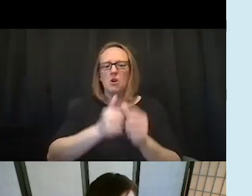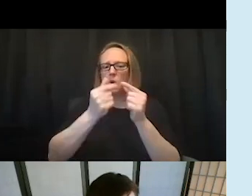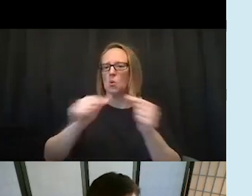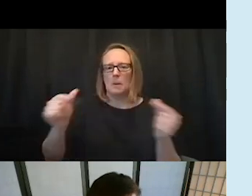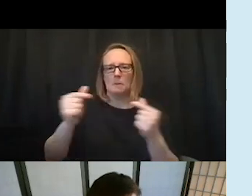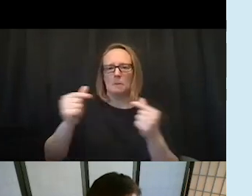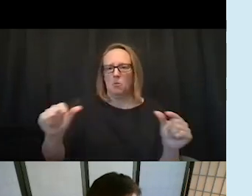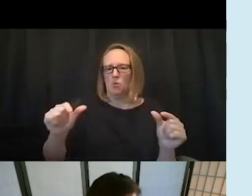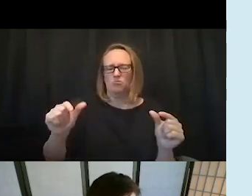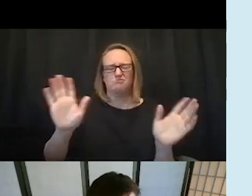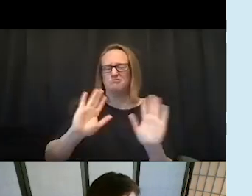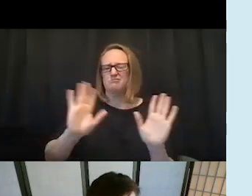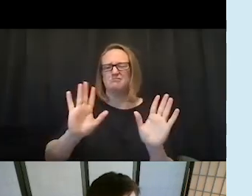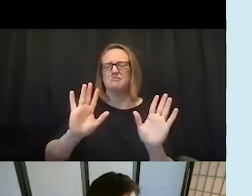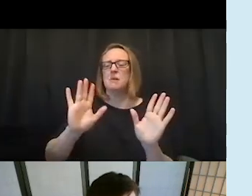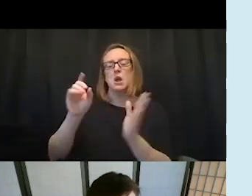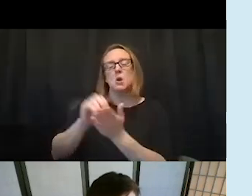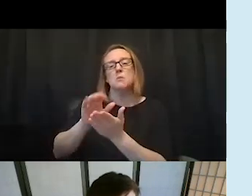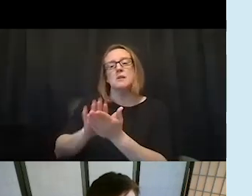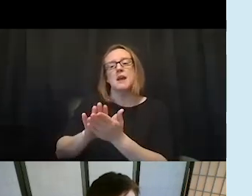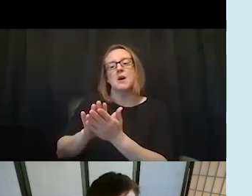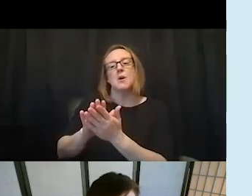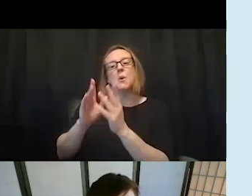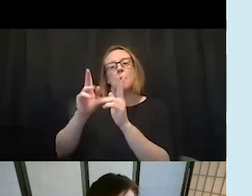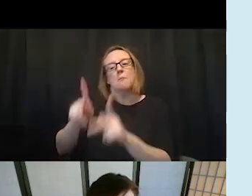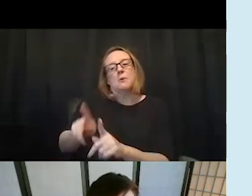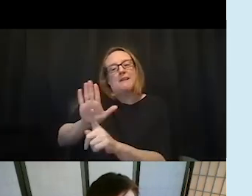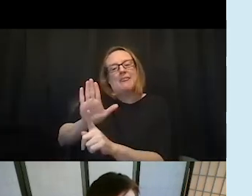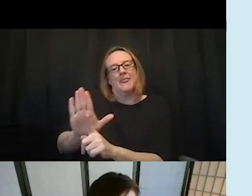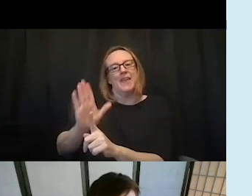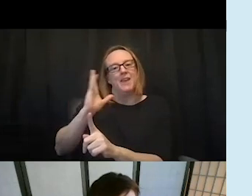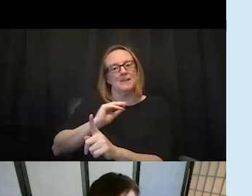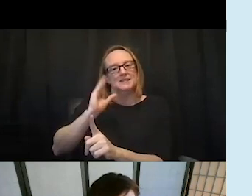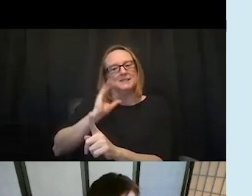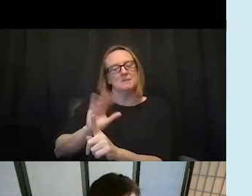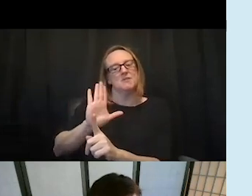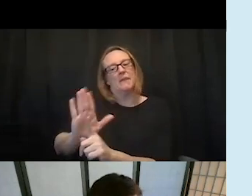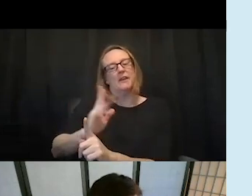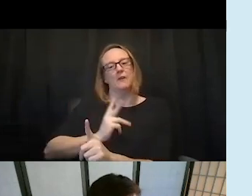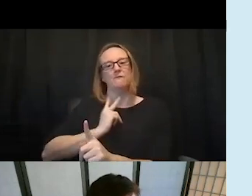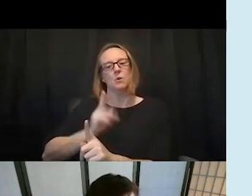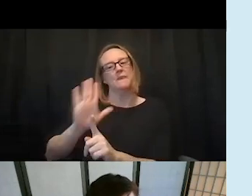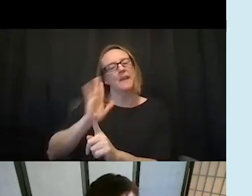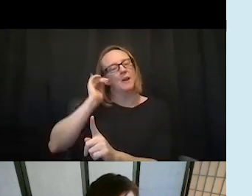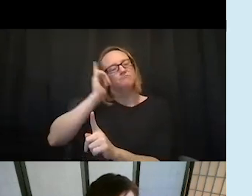one's own experience of the singular mind and or body a singular voice for many of us it is